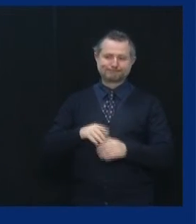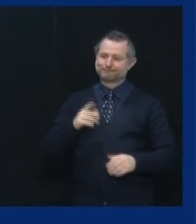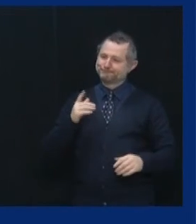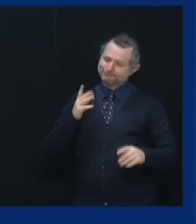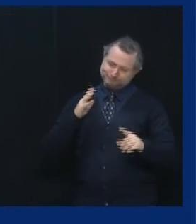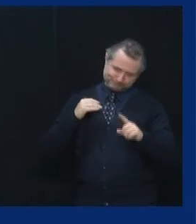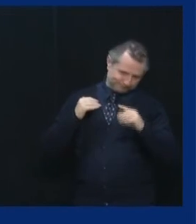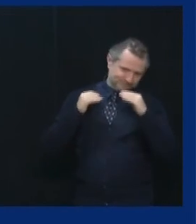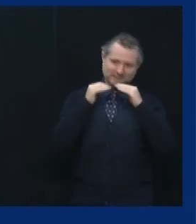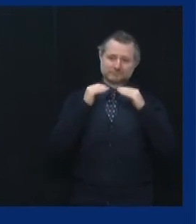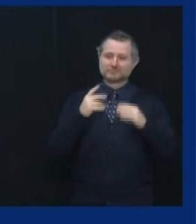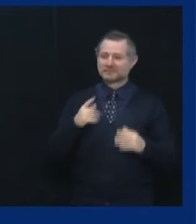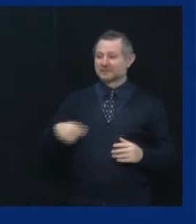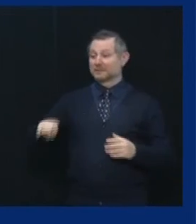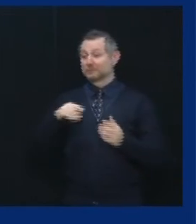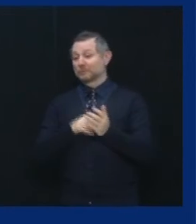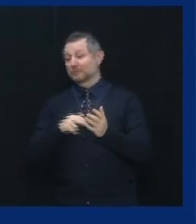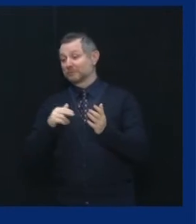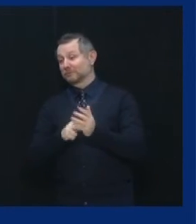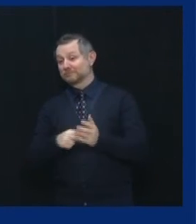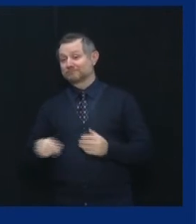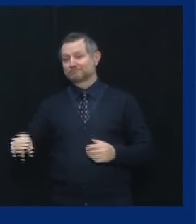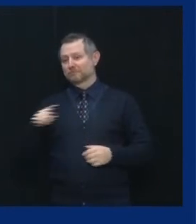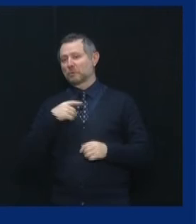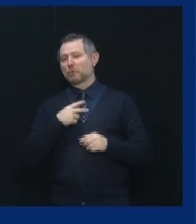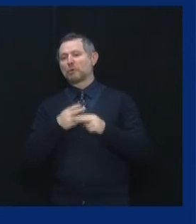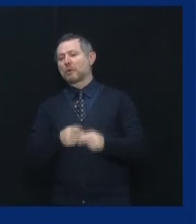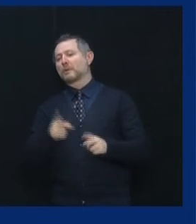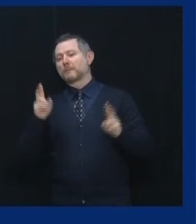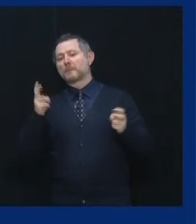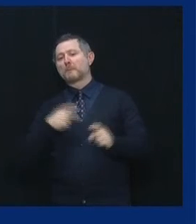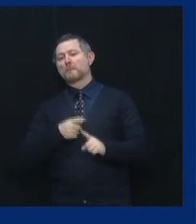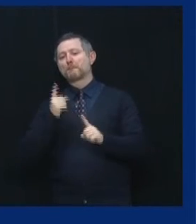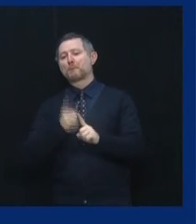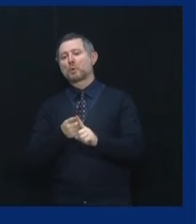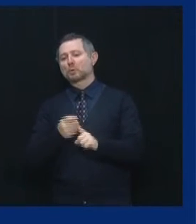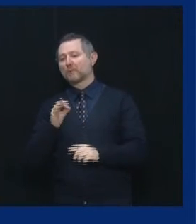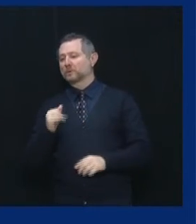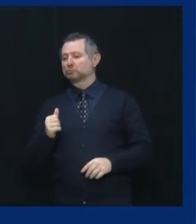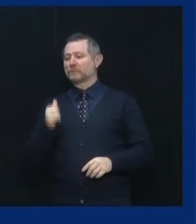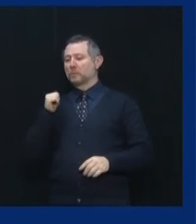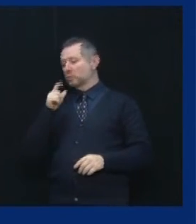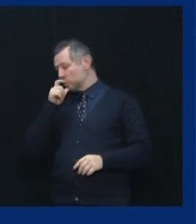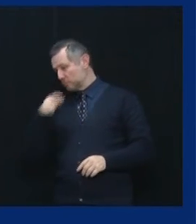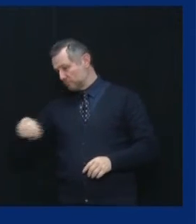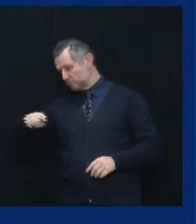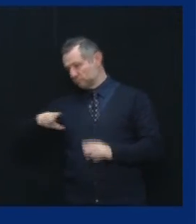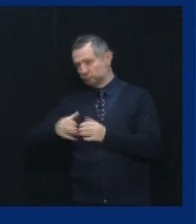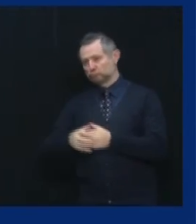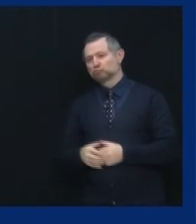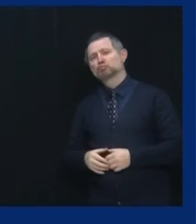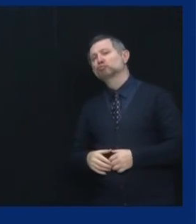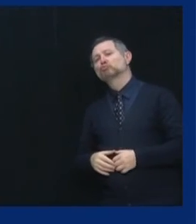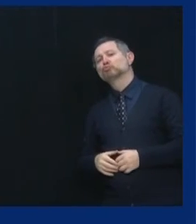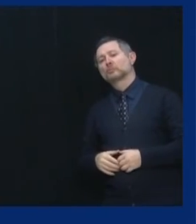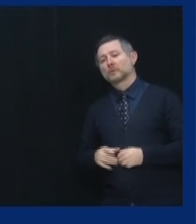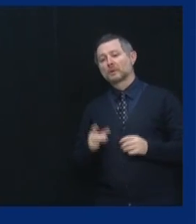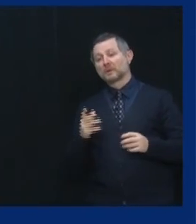WORKERS, WE HAVEN'T POINT WHERE HEALTH CARE